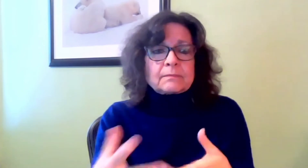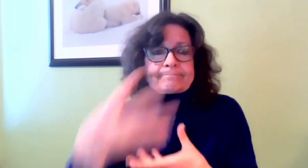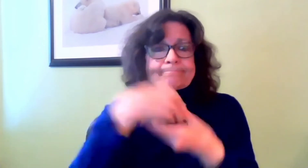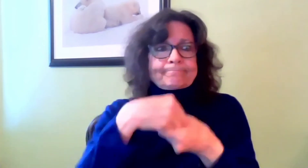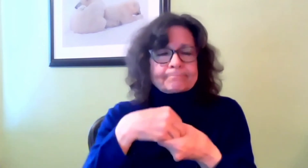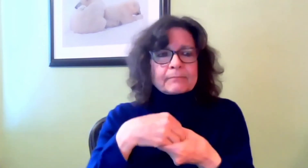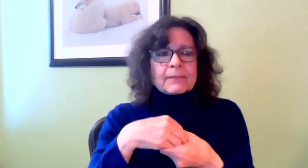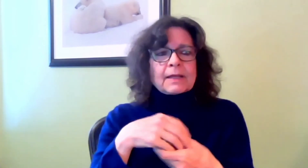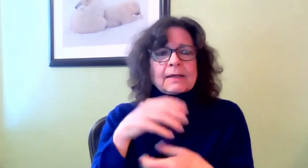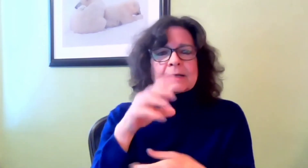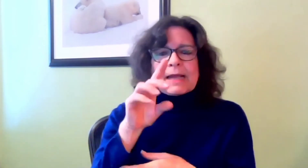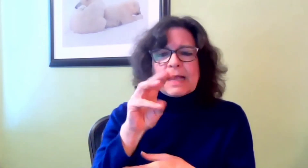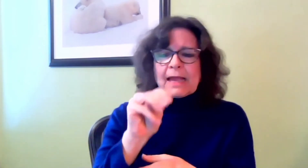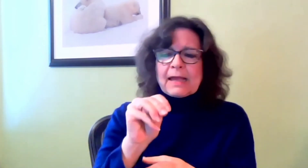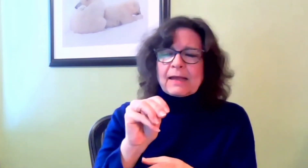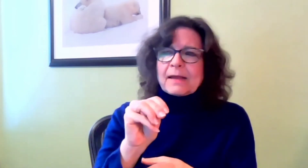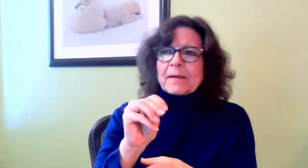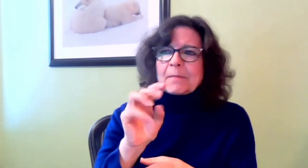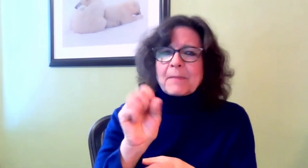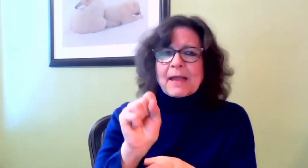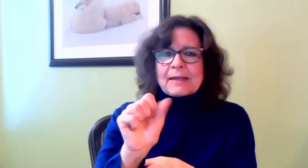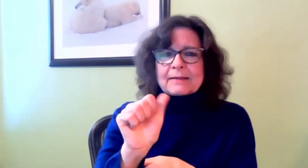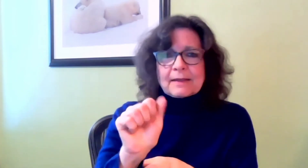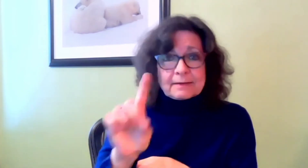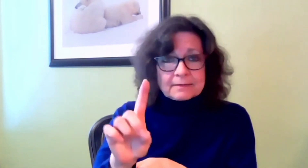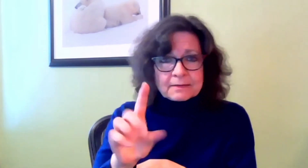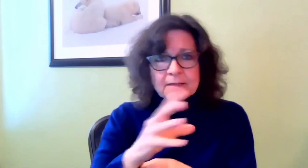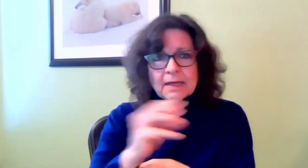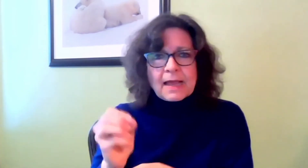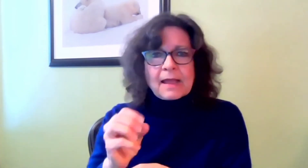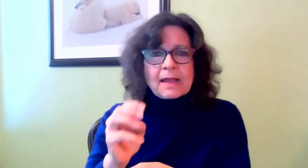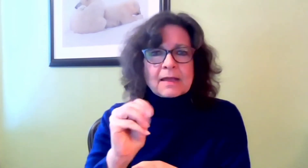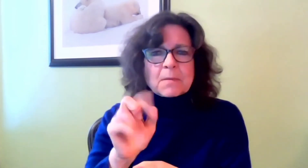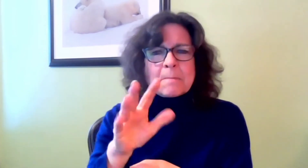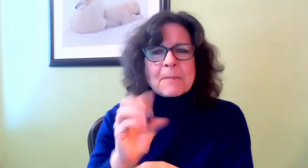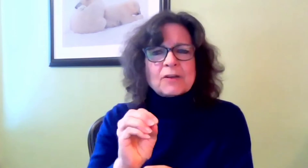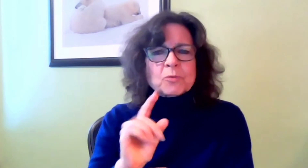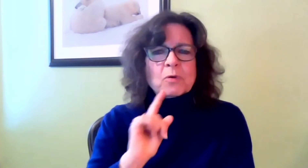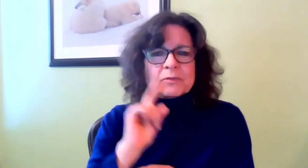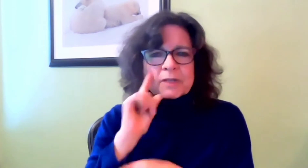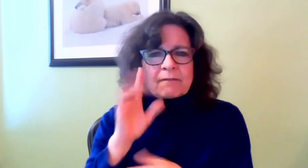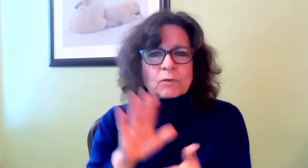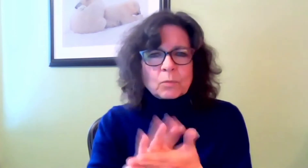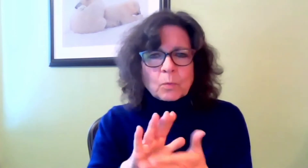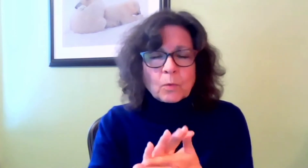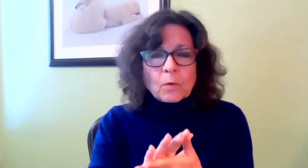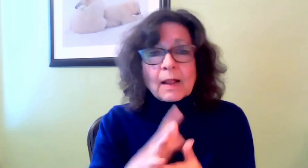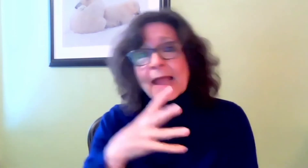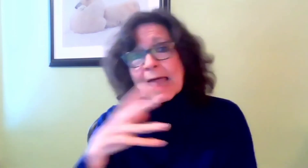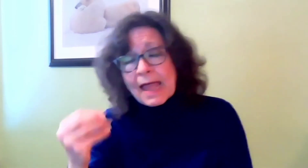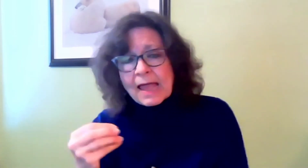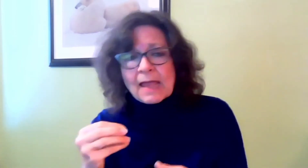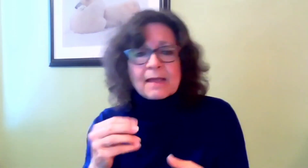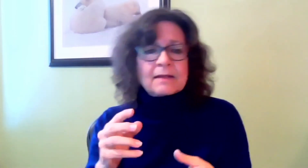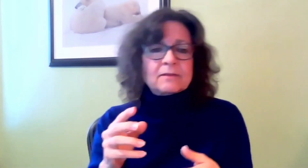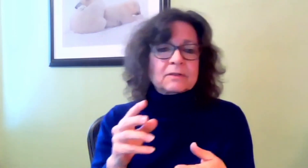as well as schools would be involved. MSAD, Metro Deaf School,